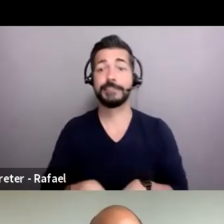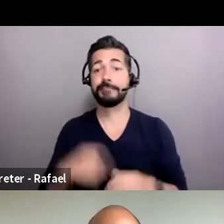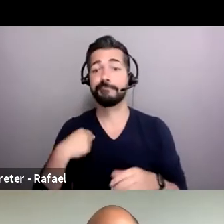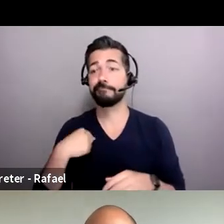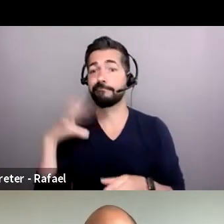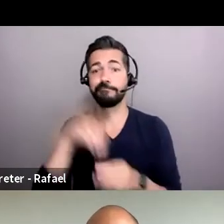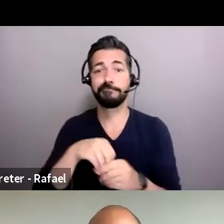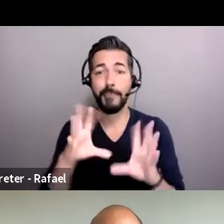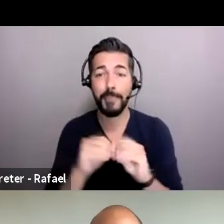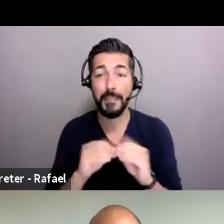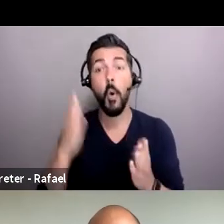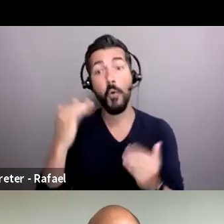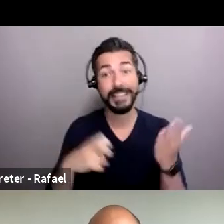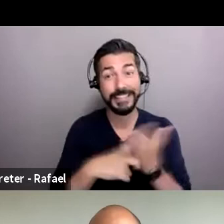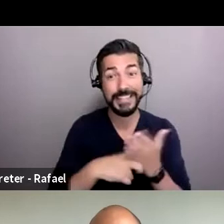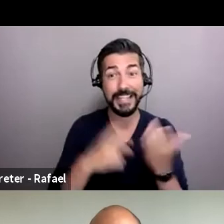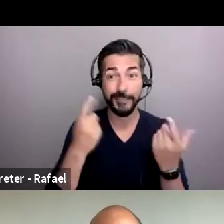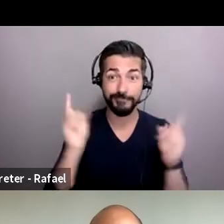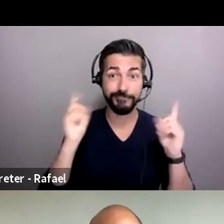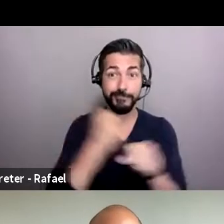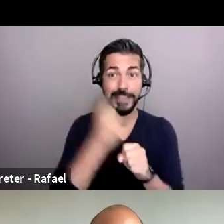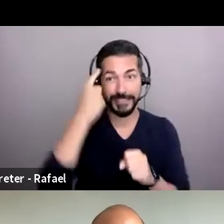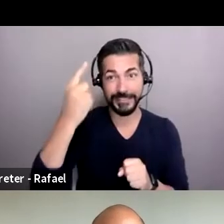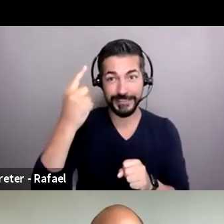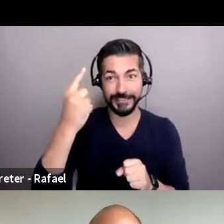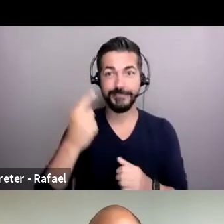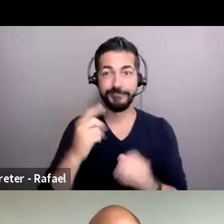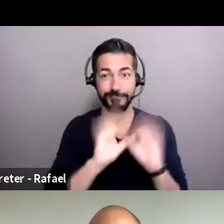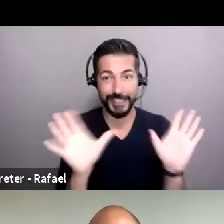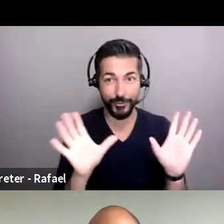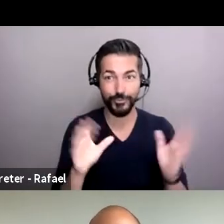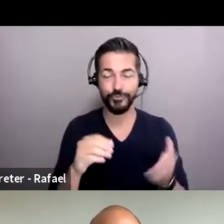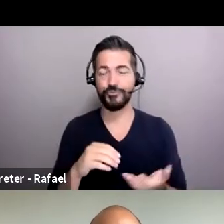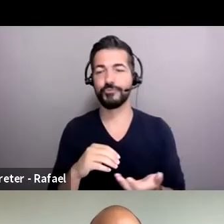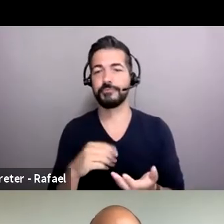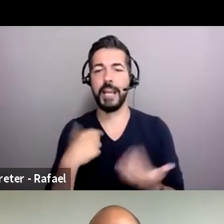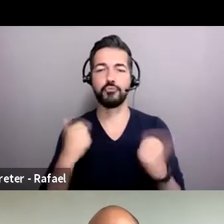Hopefully the tickets make sense and are clear and just try to maintain the peace with the devs.